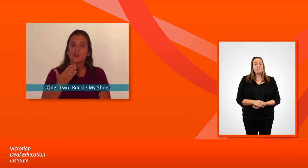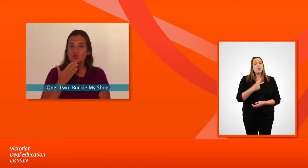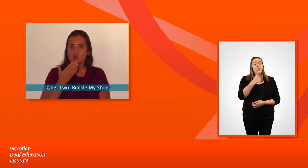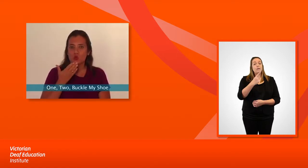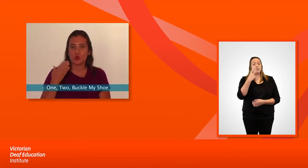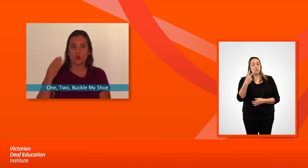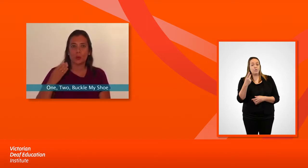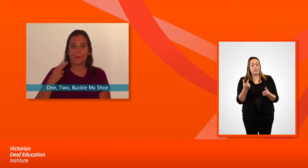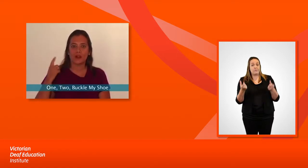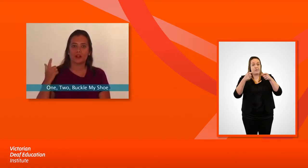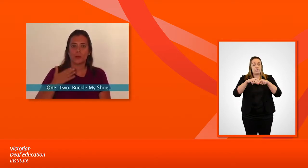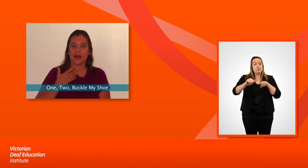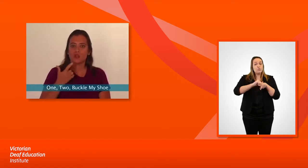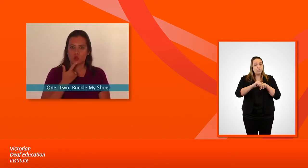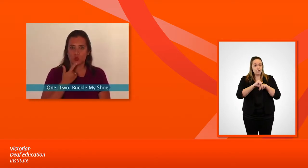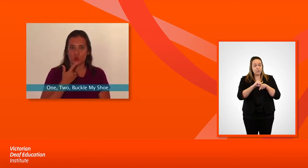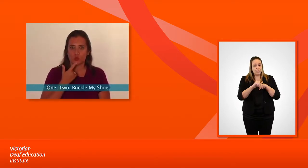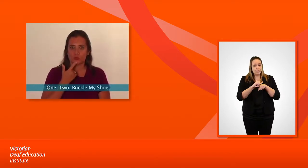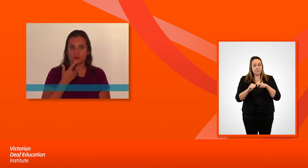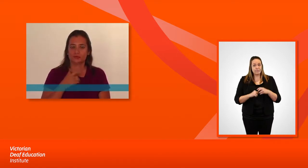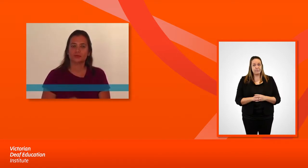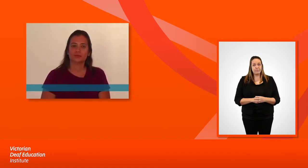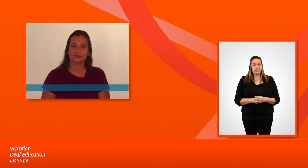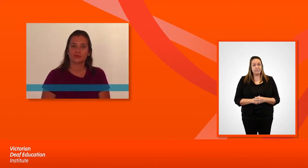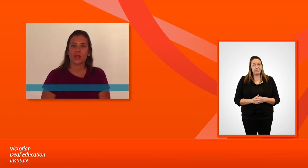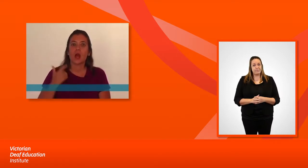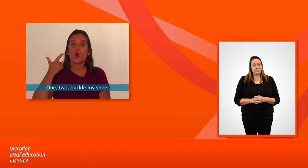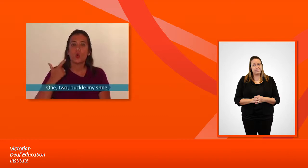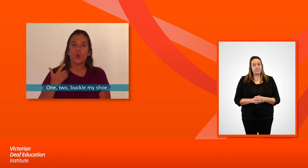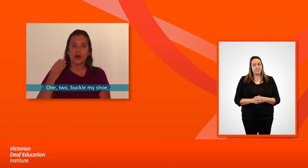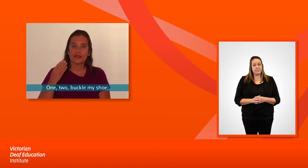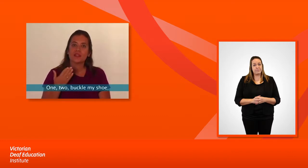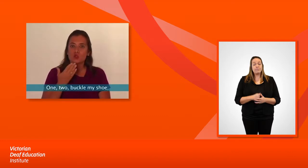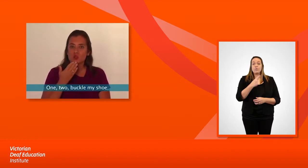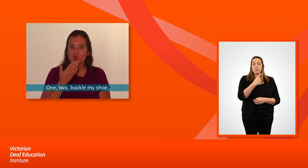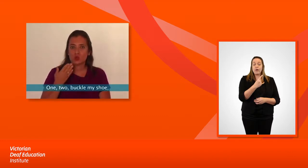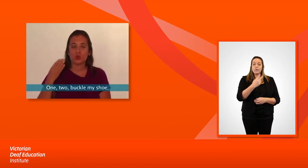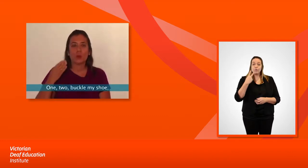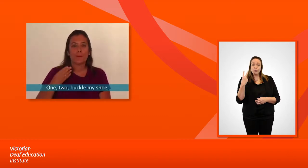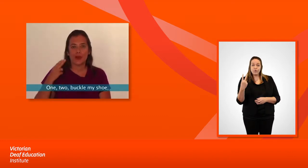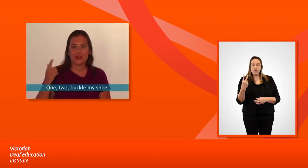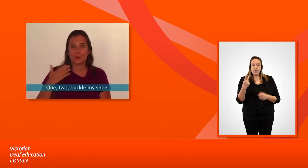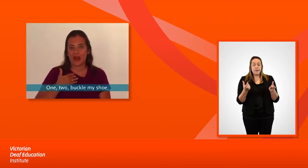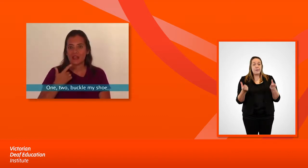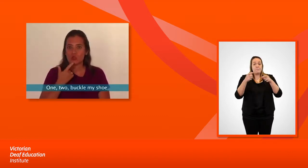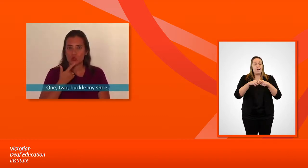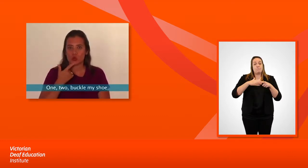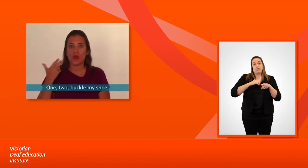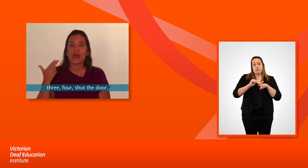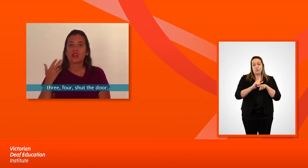One, two, buckle my shoe. Three, four, shut the door.